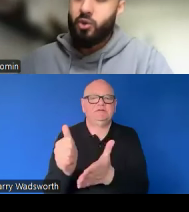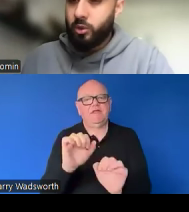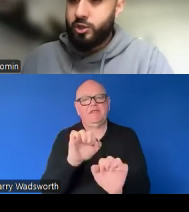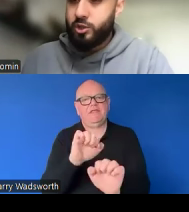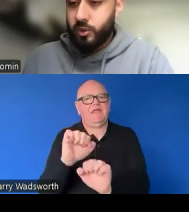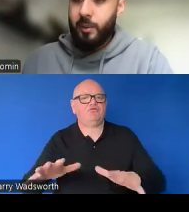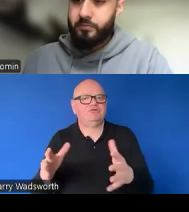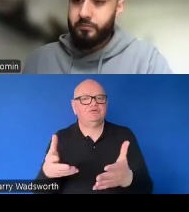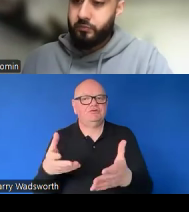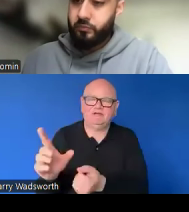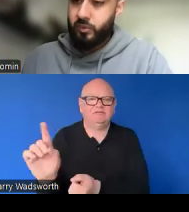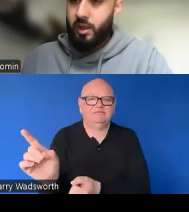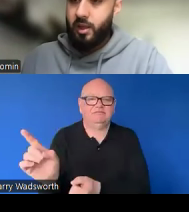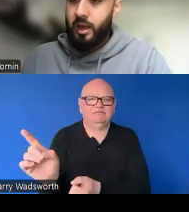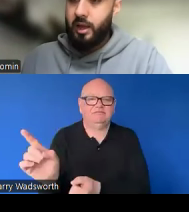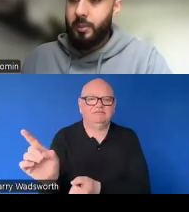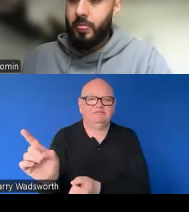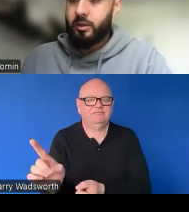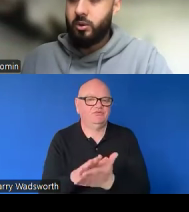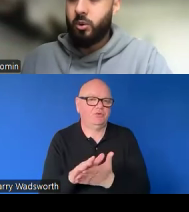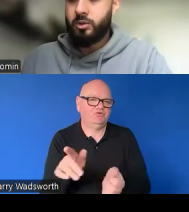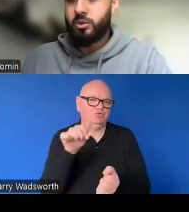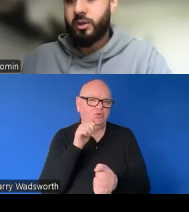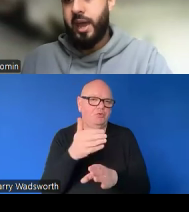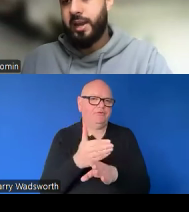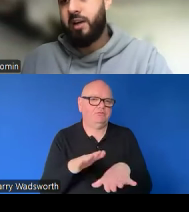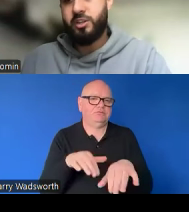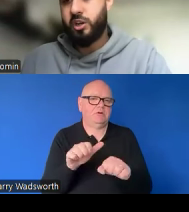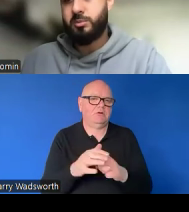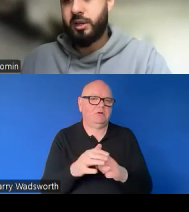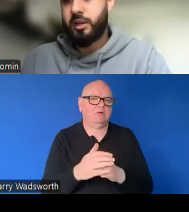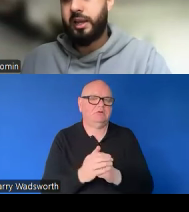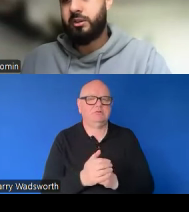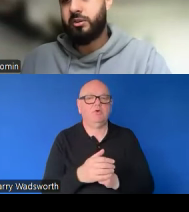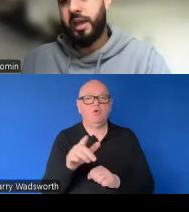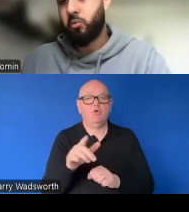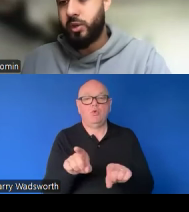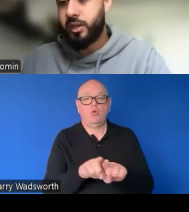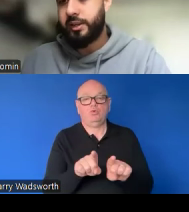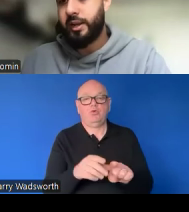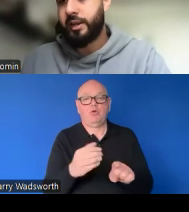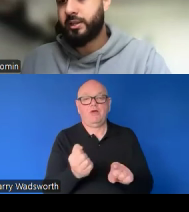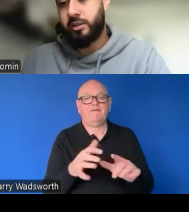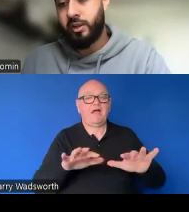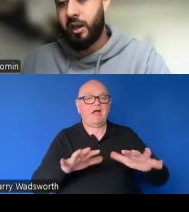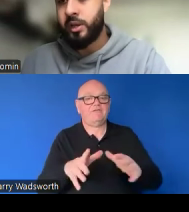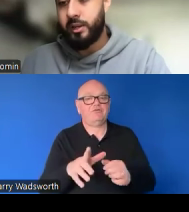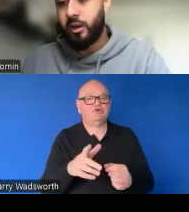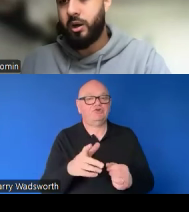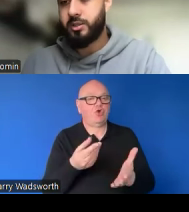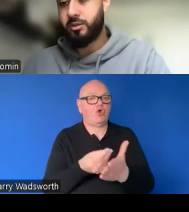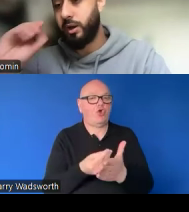You also get an average cost per click, you'll get weekly clicks, and you'll get a weekly cost as well.